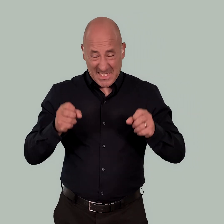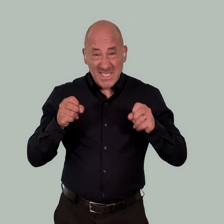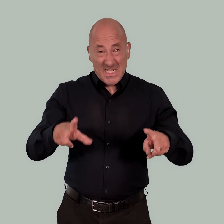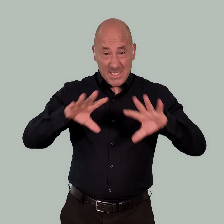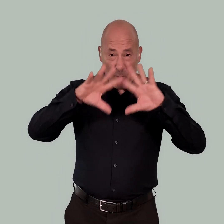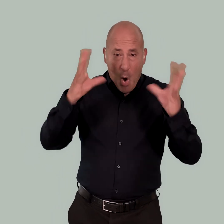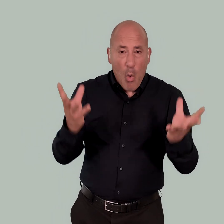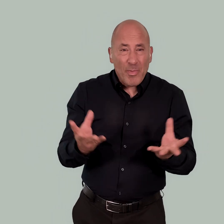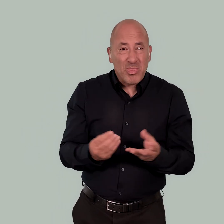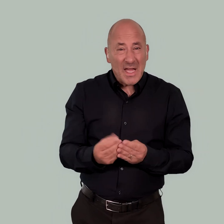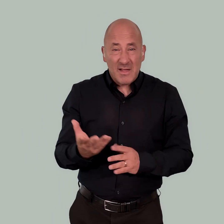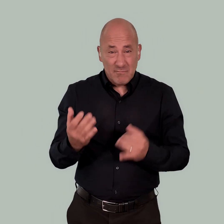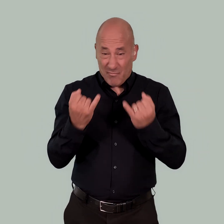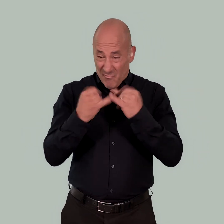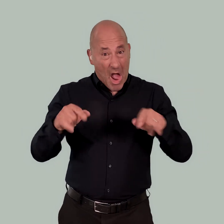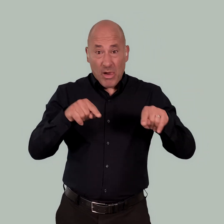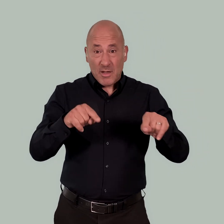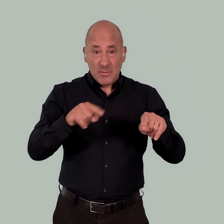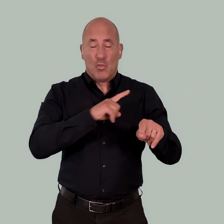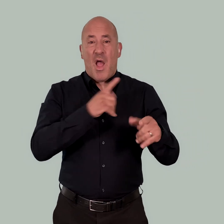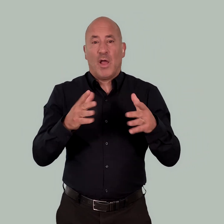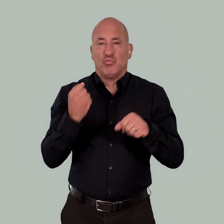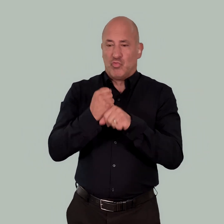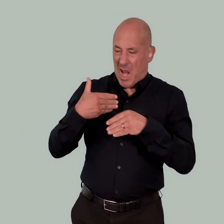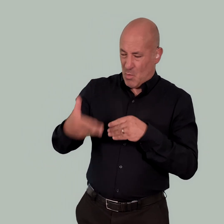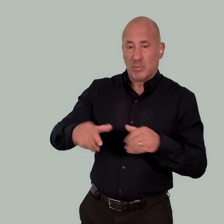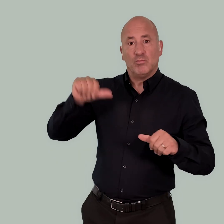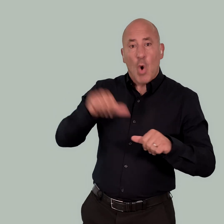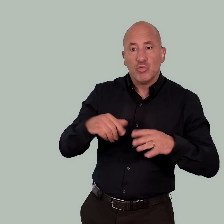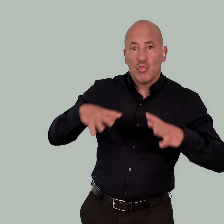It is confronting a systemic failure at the point where a generation